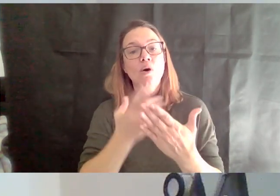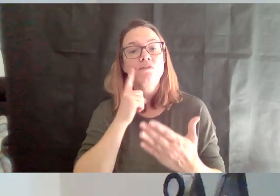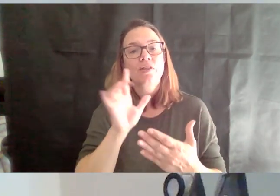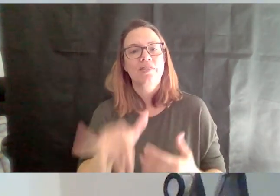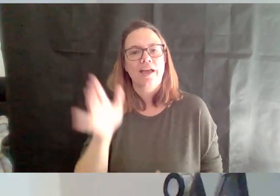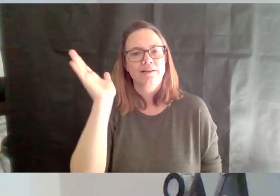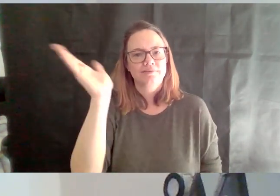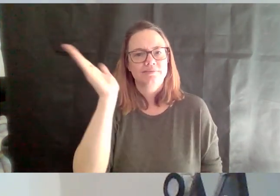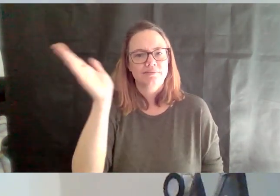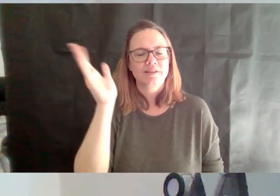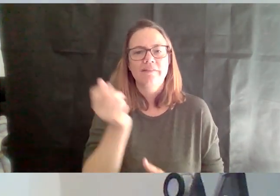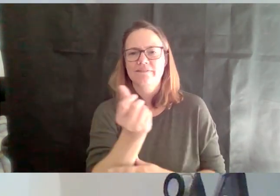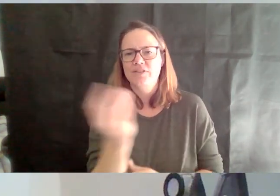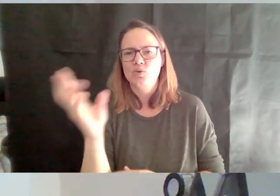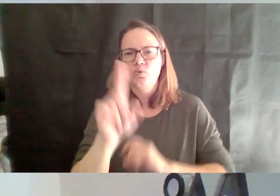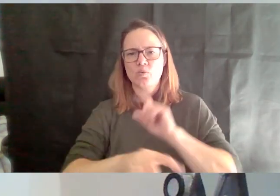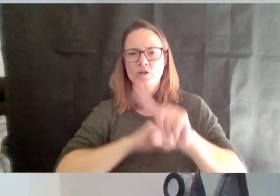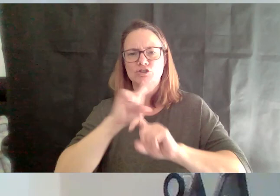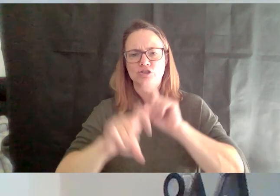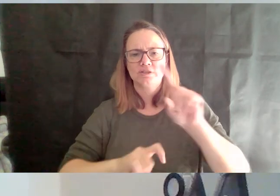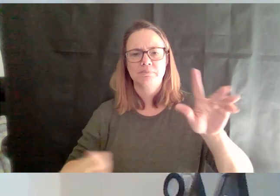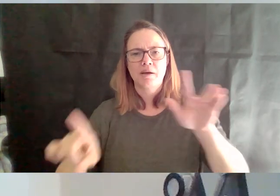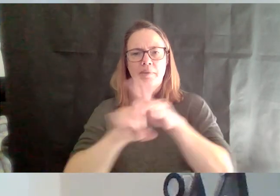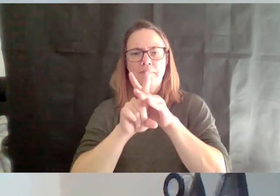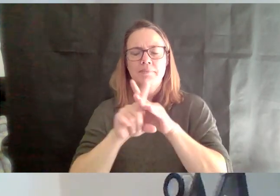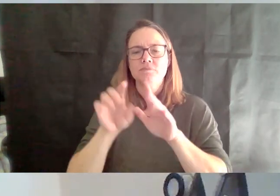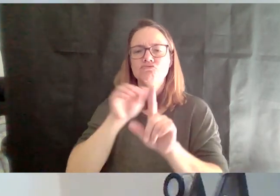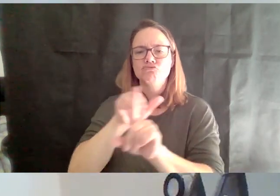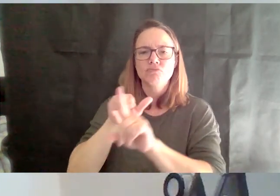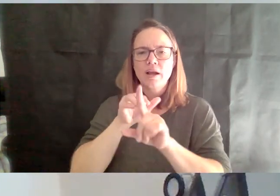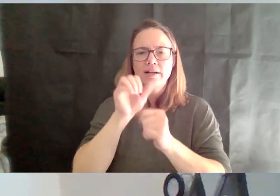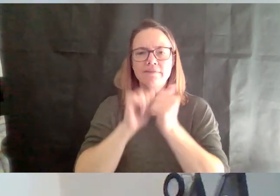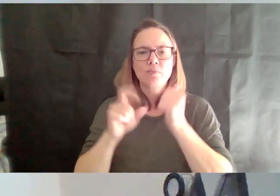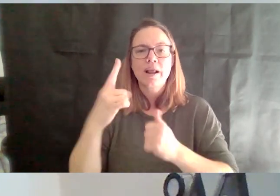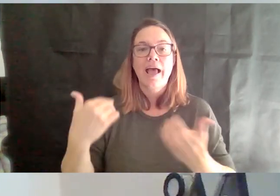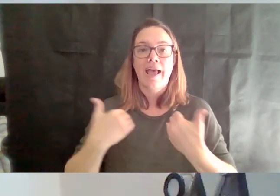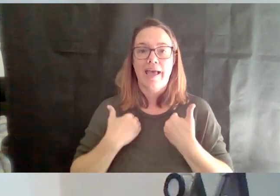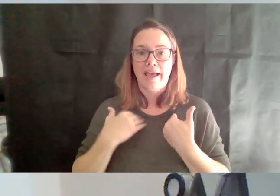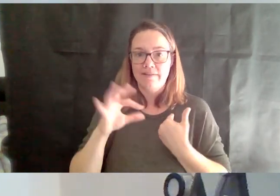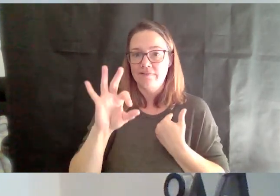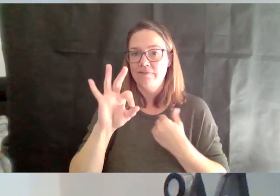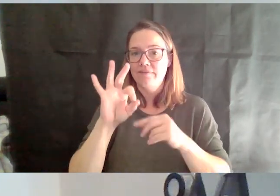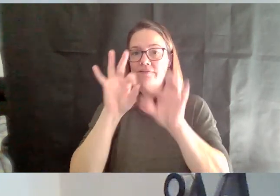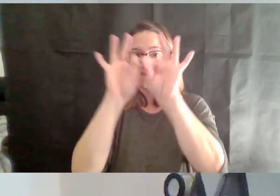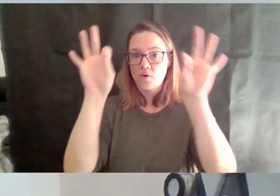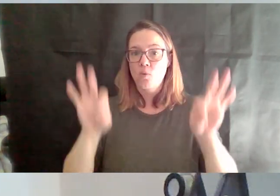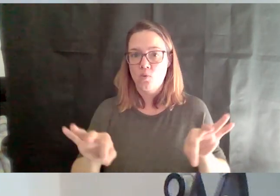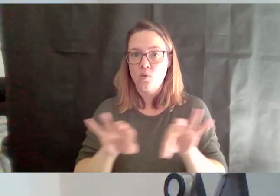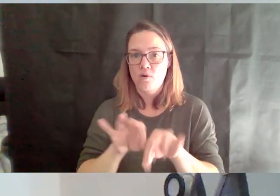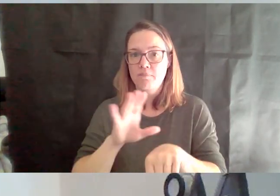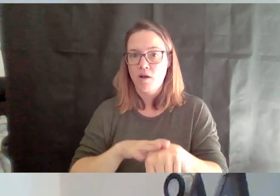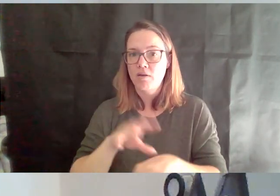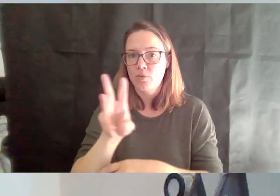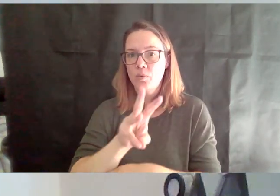We have a few questions that have come in. I'll just remind everyone that we have a form on our web page to submit your questions.